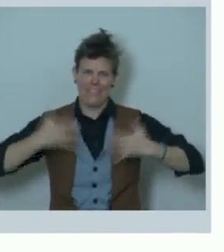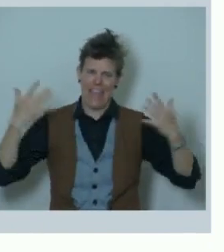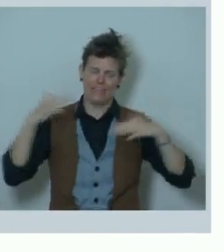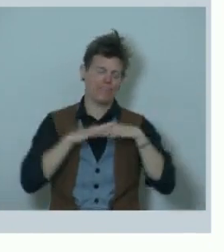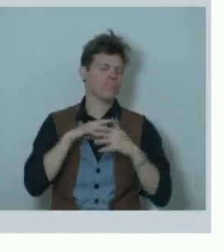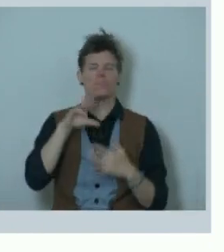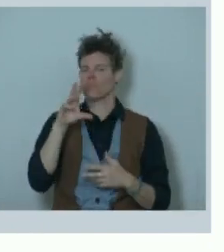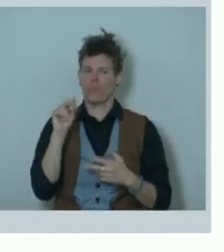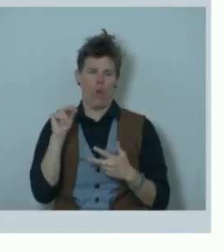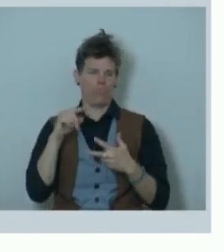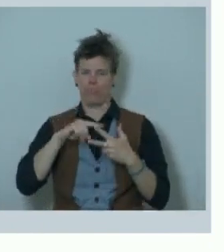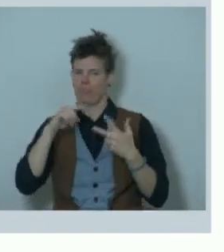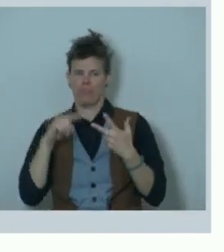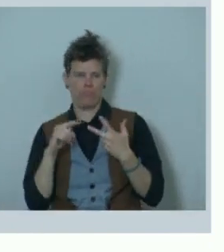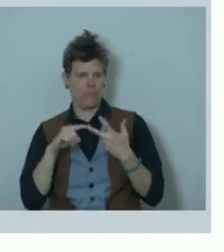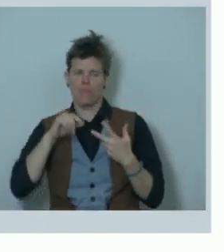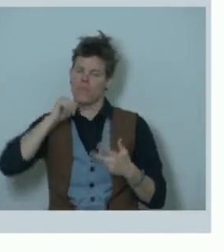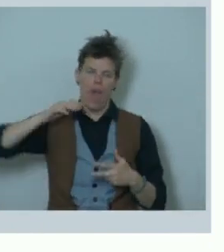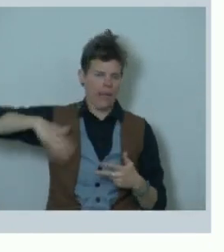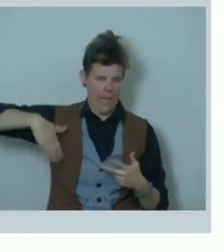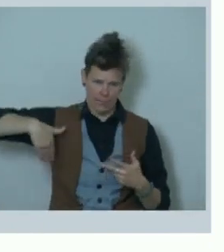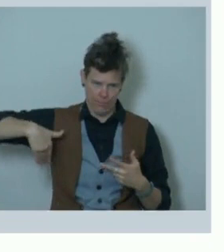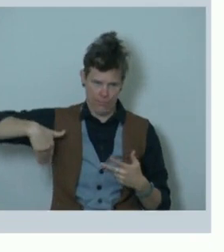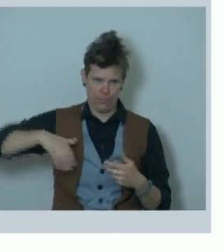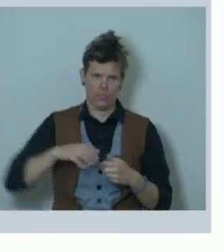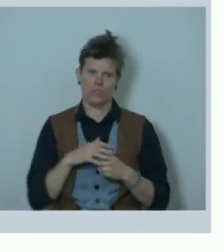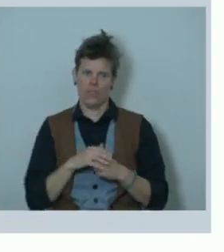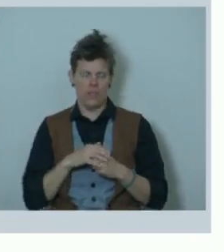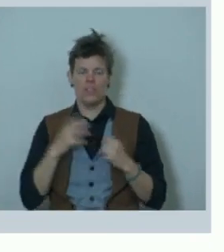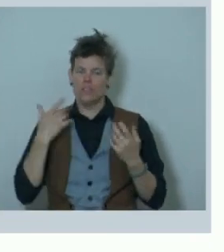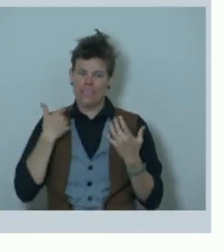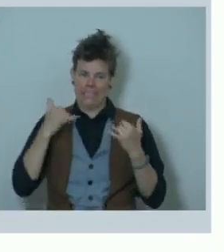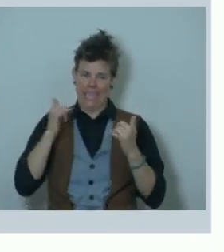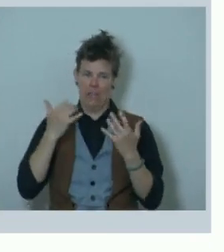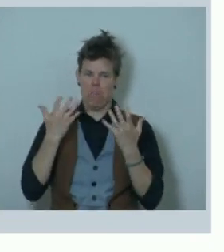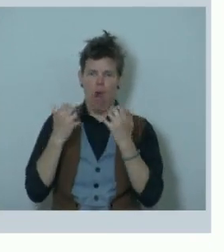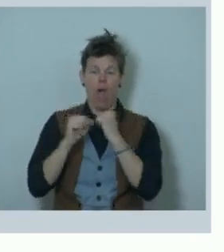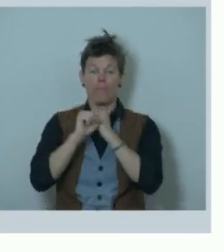WE ARE LIKELY GOING TO LEAN INTO LARGE GATHERINGS AND EVENTS.